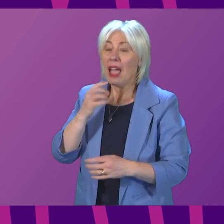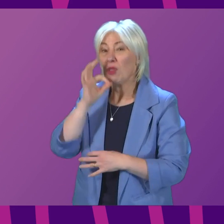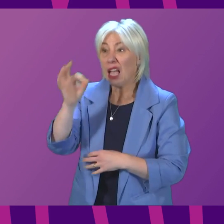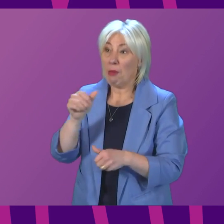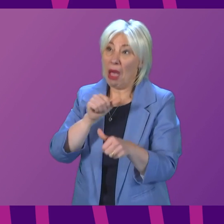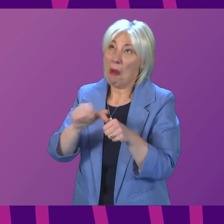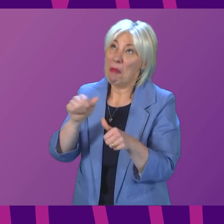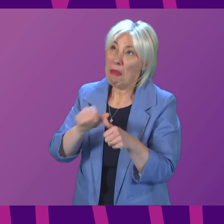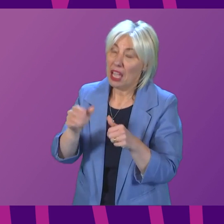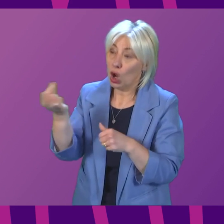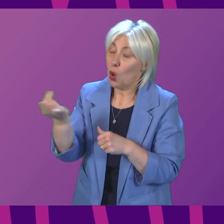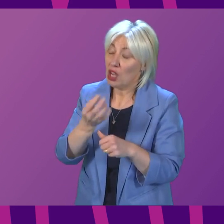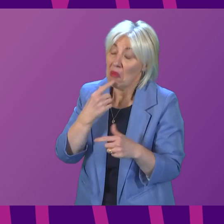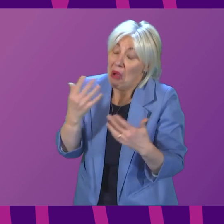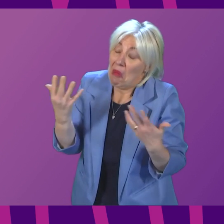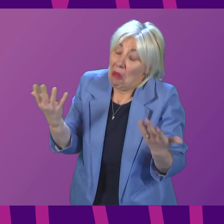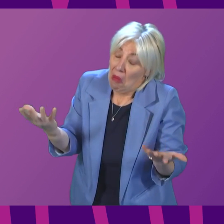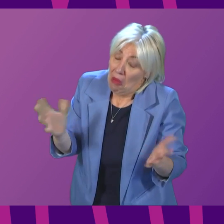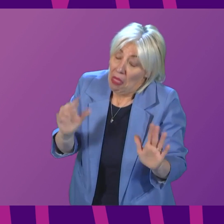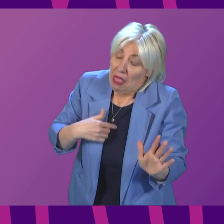questions, but that is just a matter of opinion.